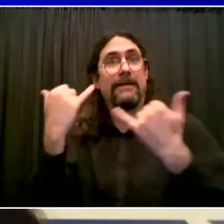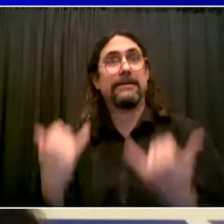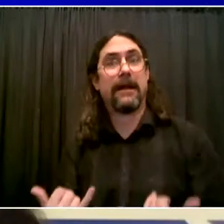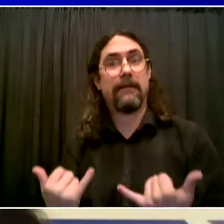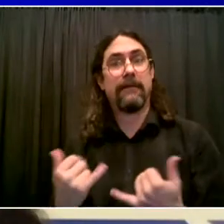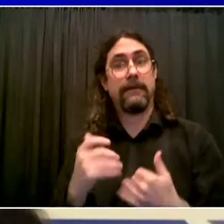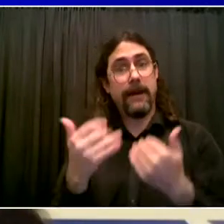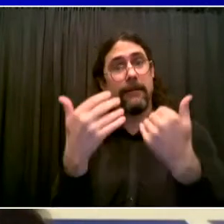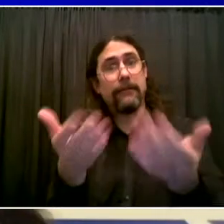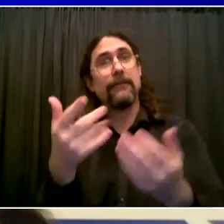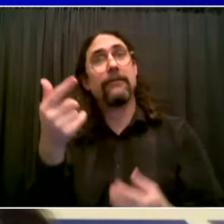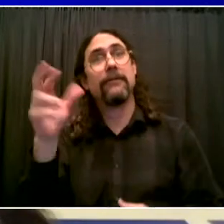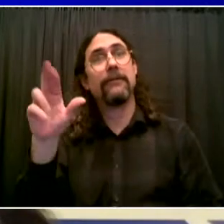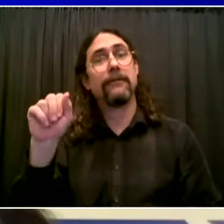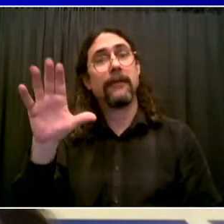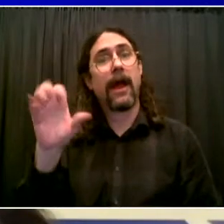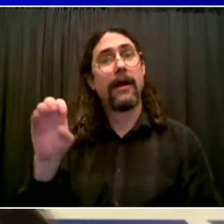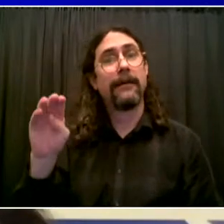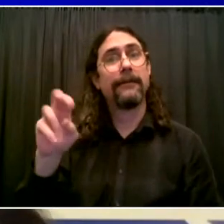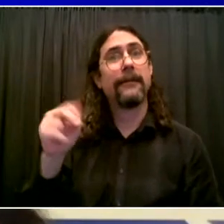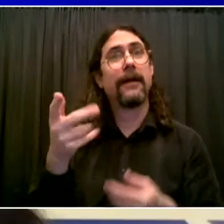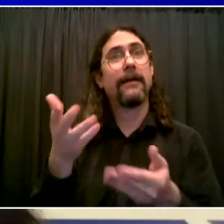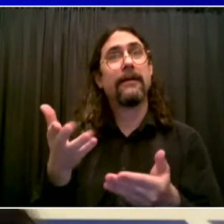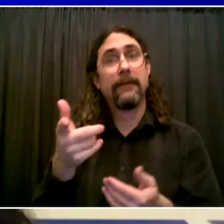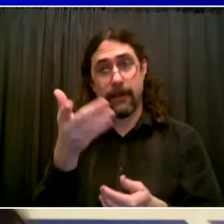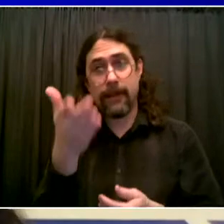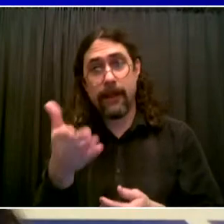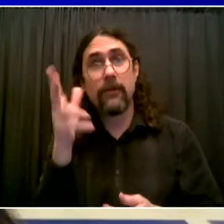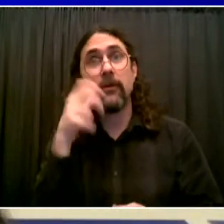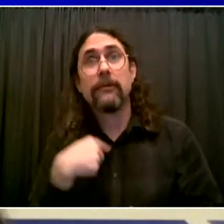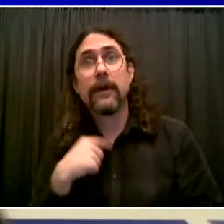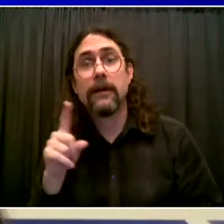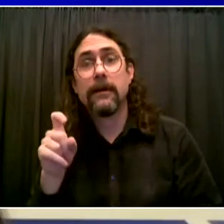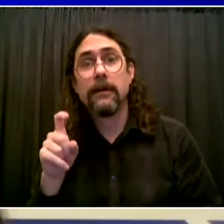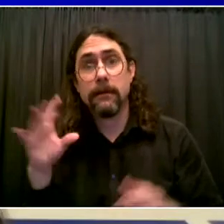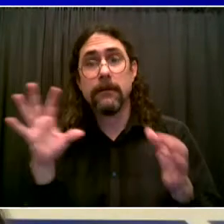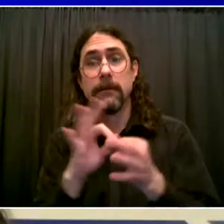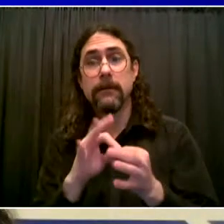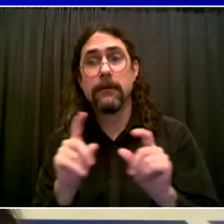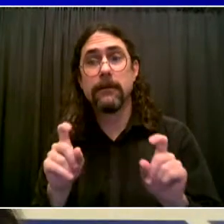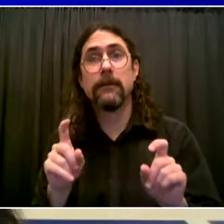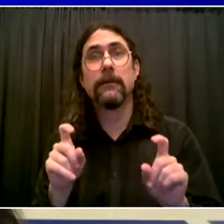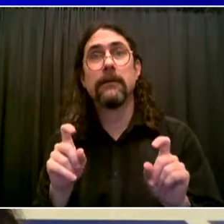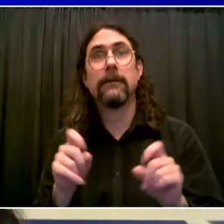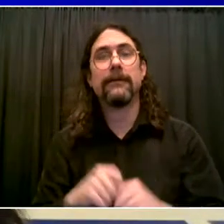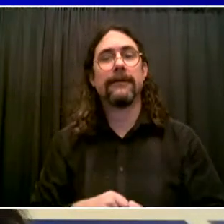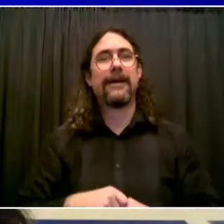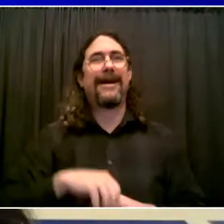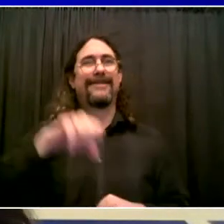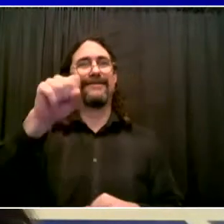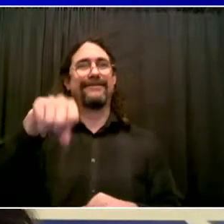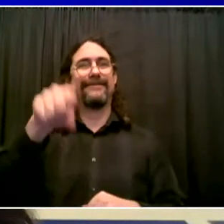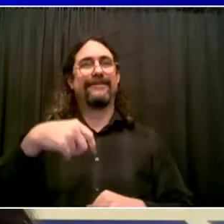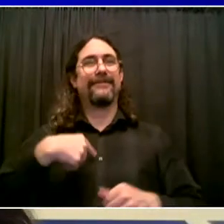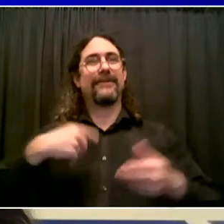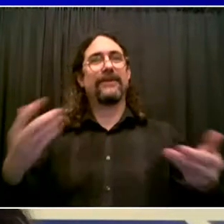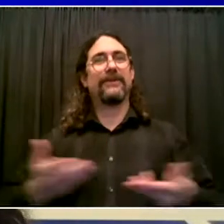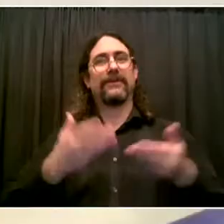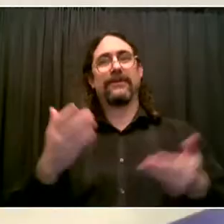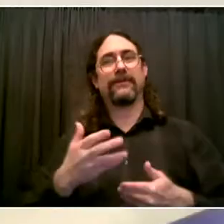CORONAVIRUS